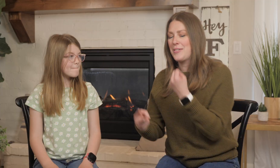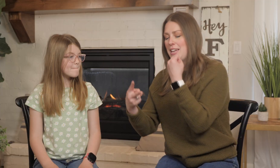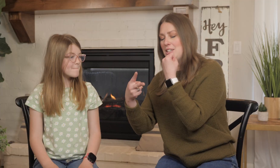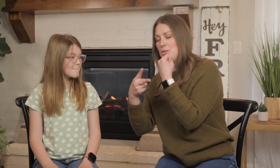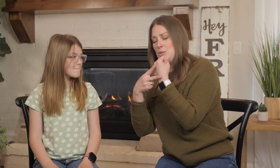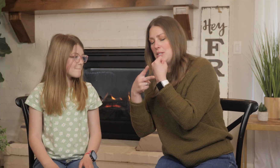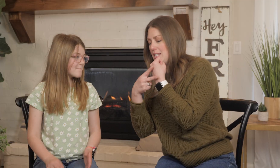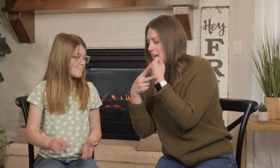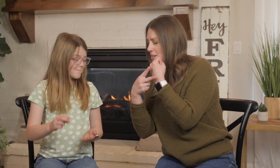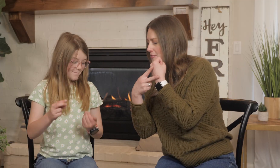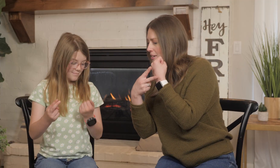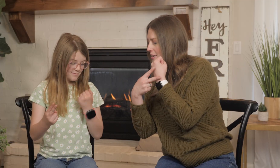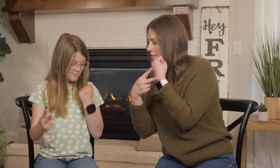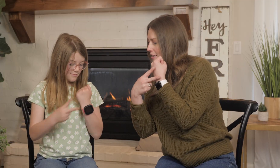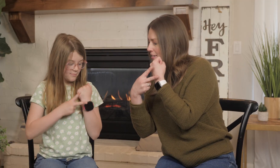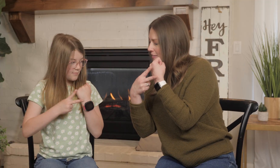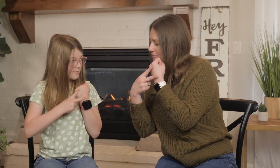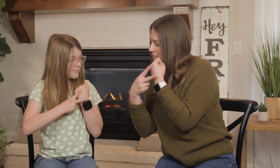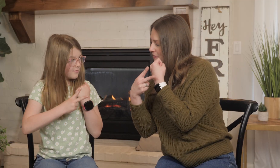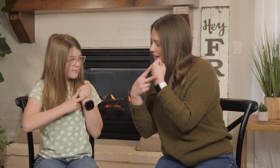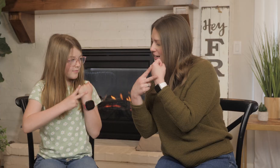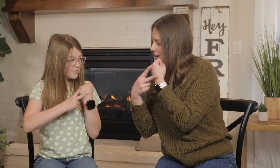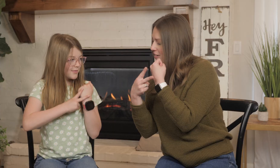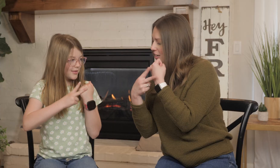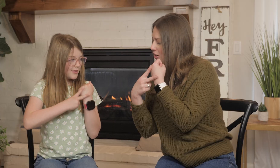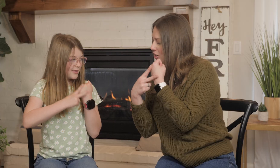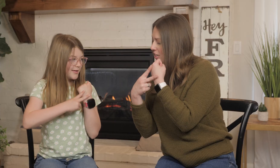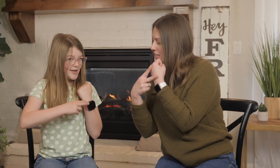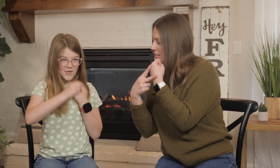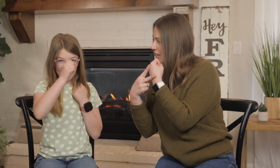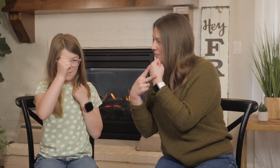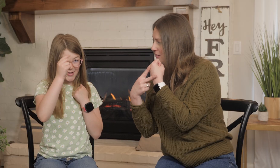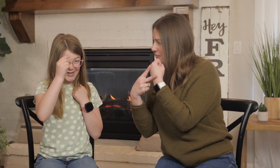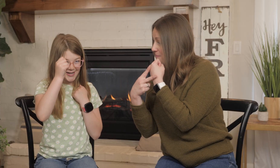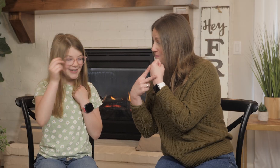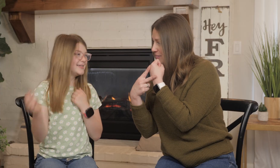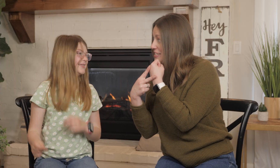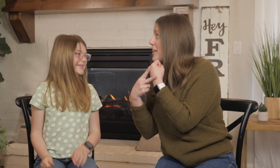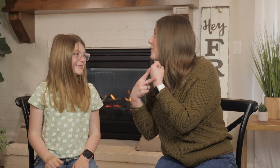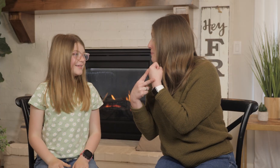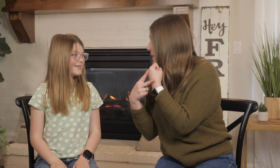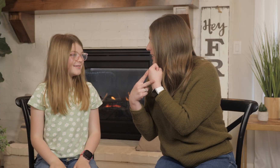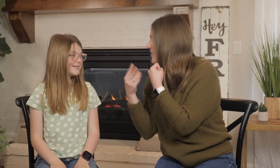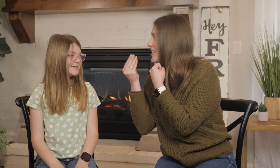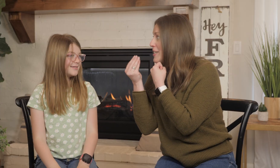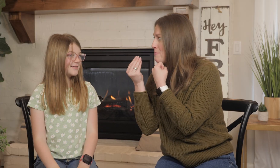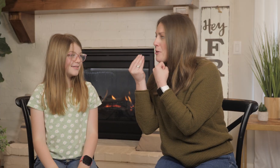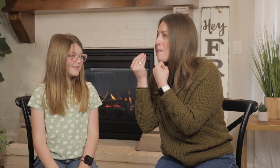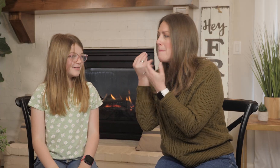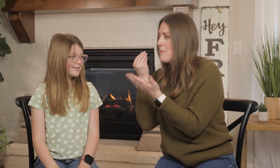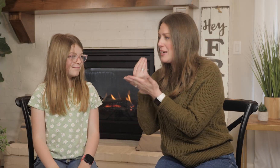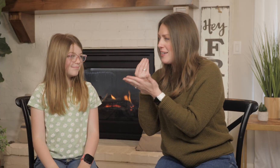Okay can you do save? Very good. Save money. Save your money, to keep your money.